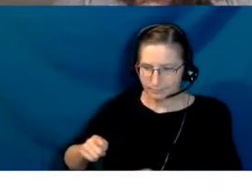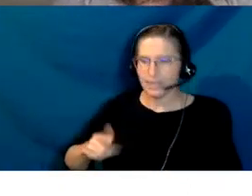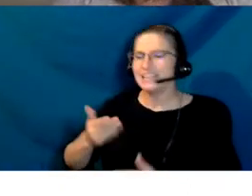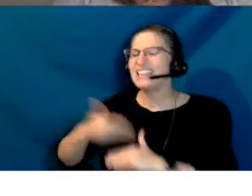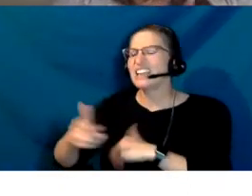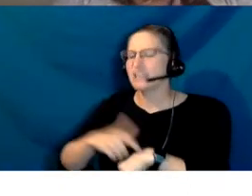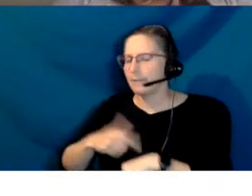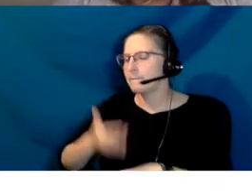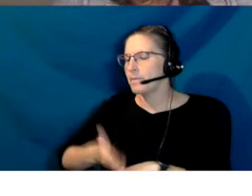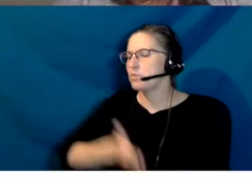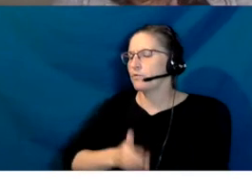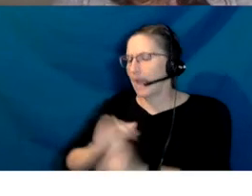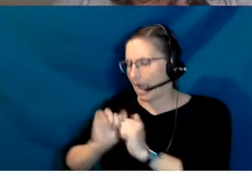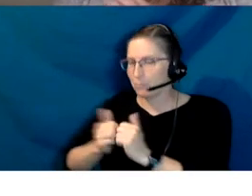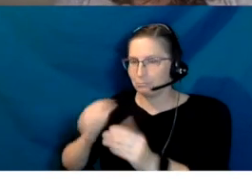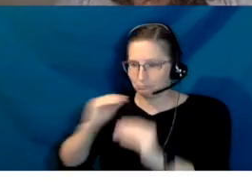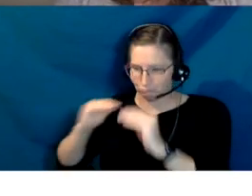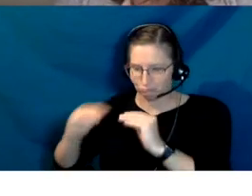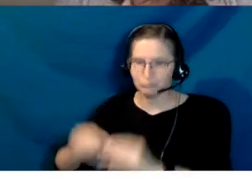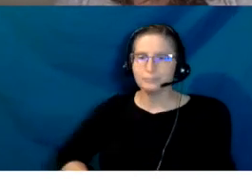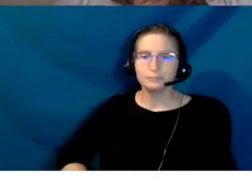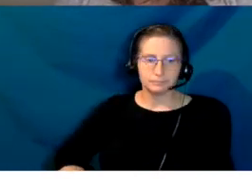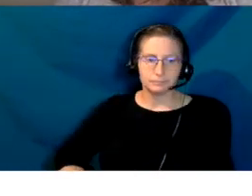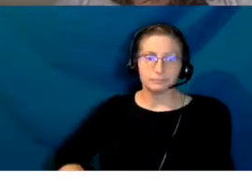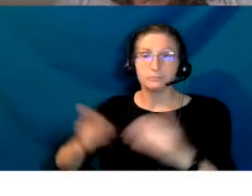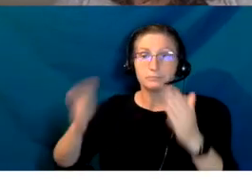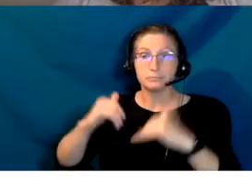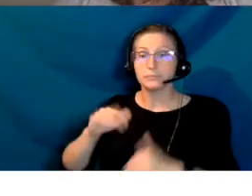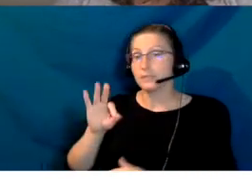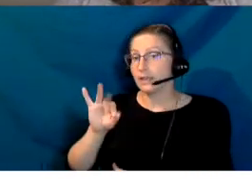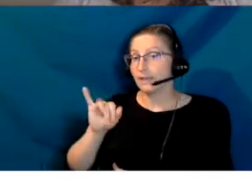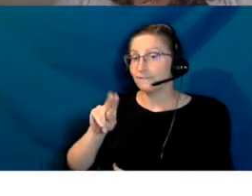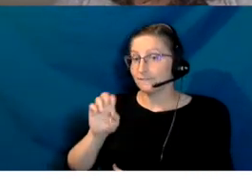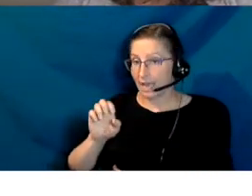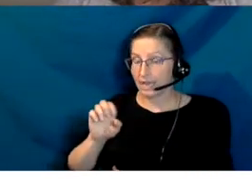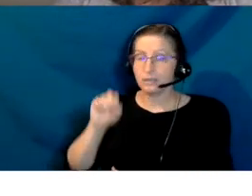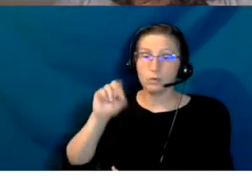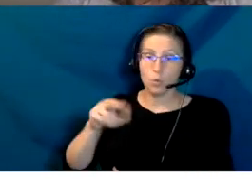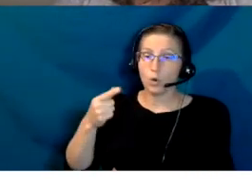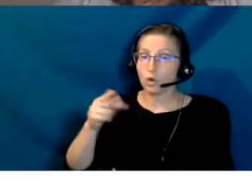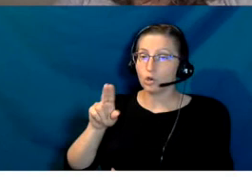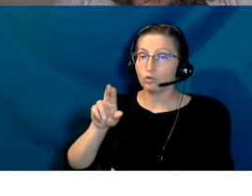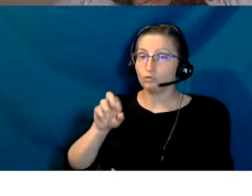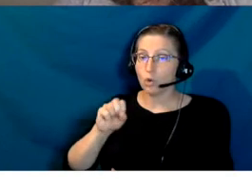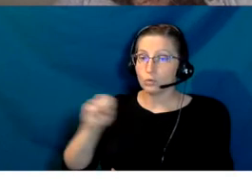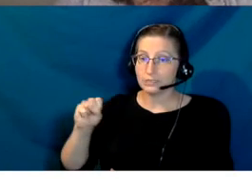their sensory awareness. An individual with deafblindness may not have a good sense of